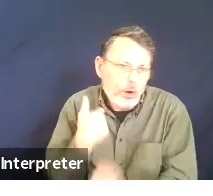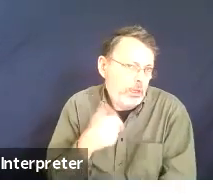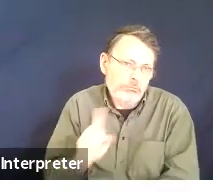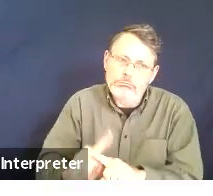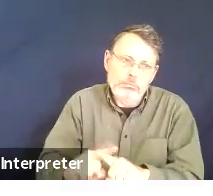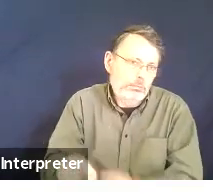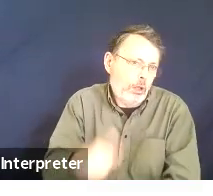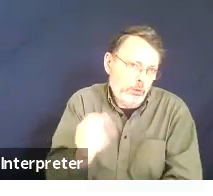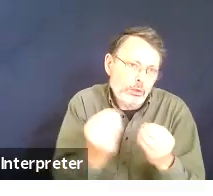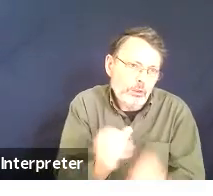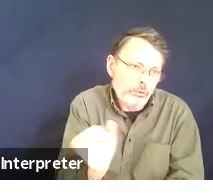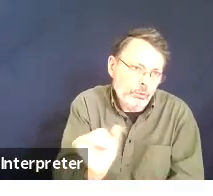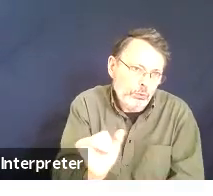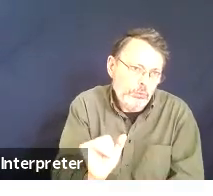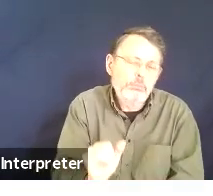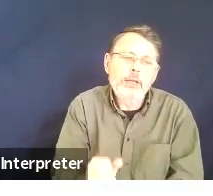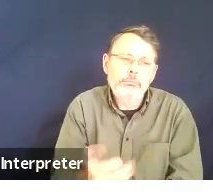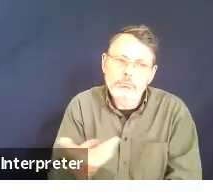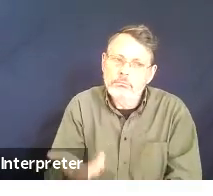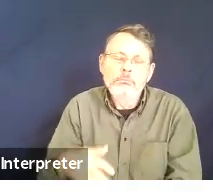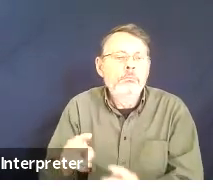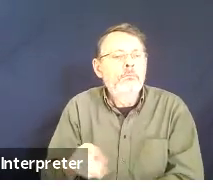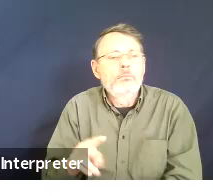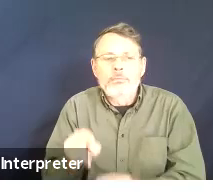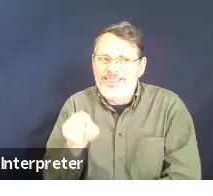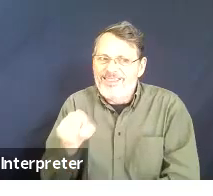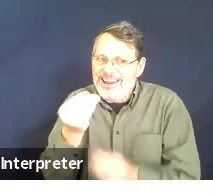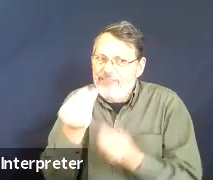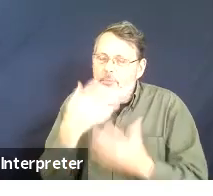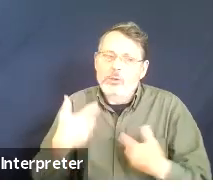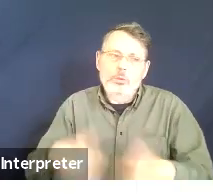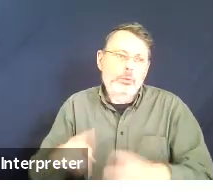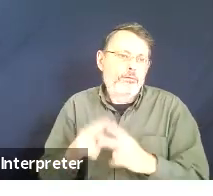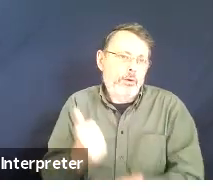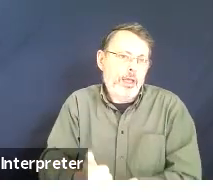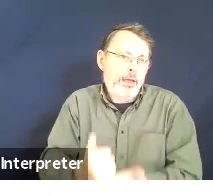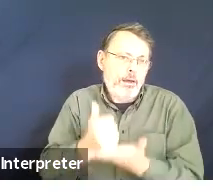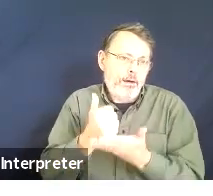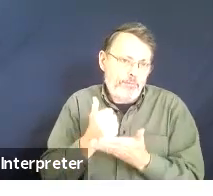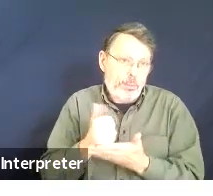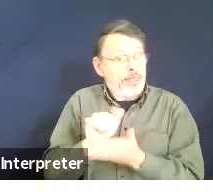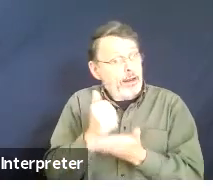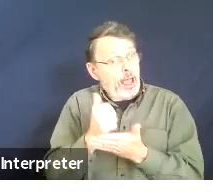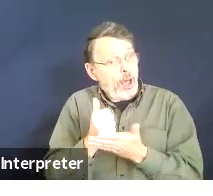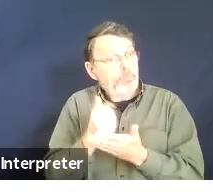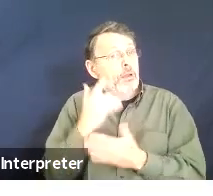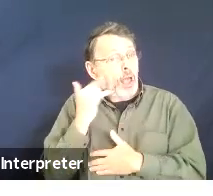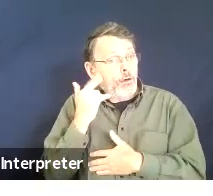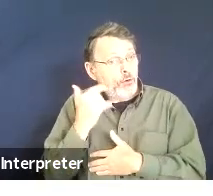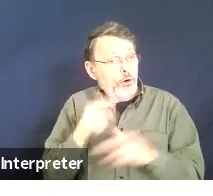but that was very helpful information that didn't only help California and region 9 but